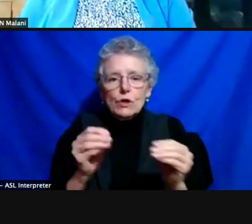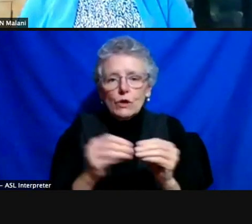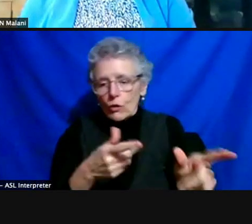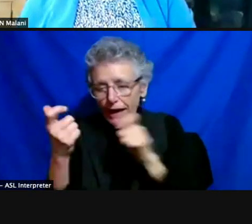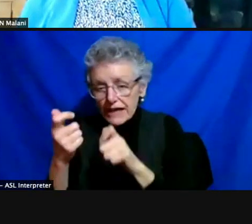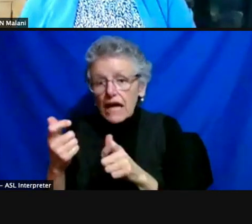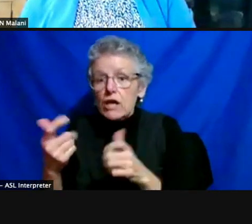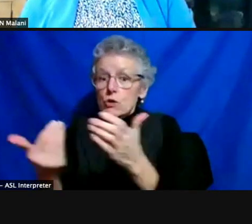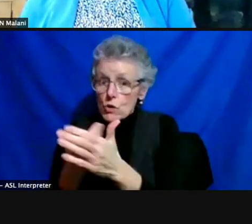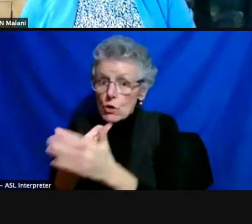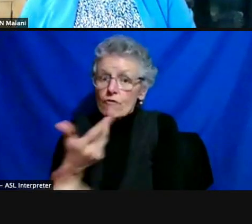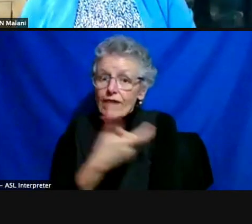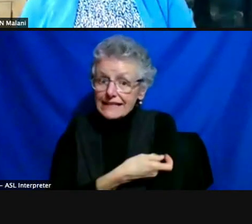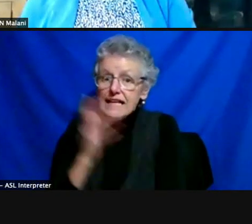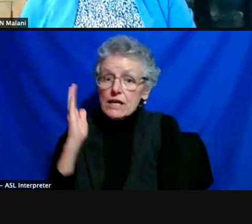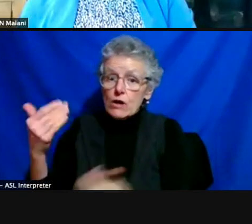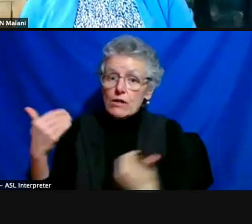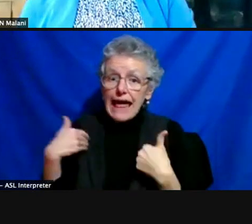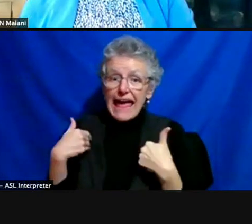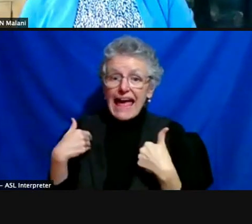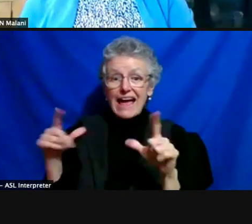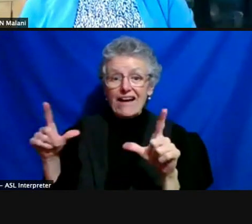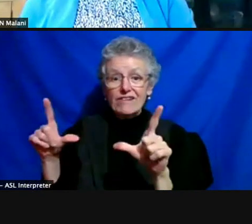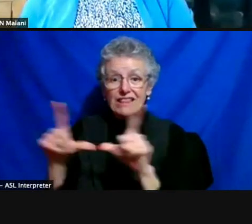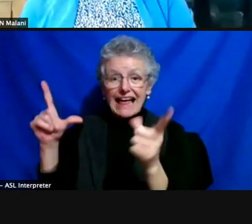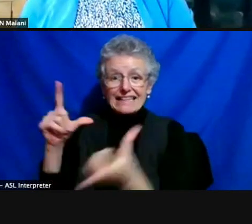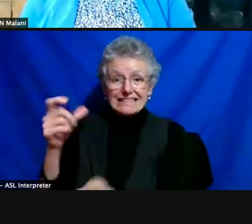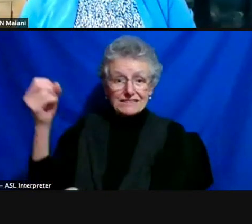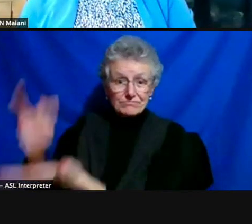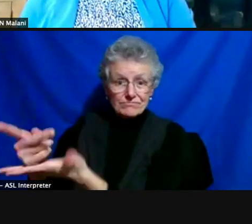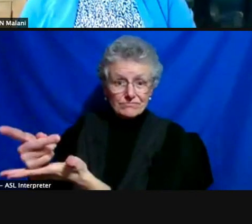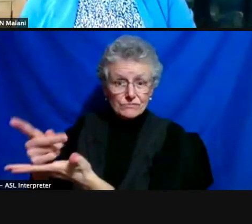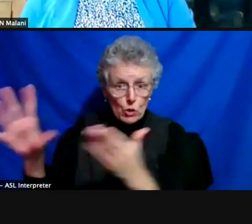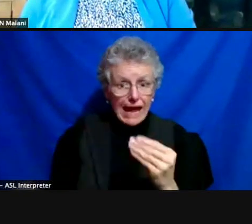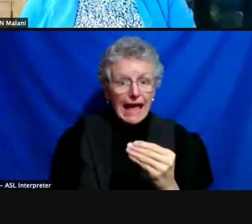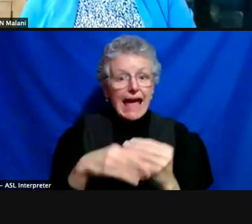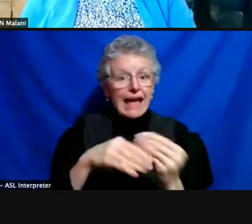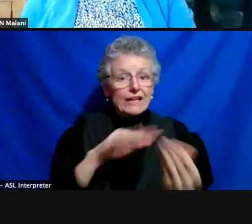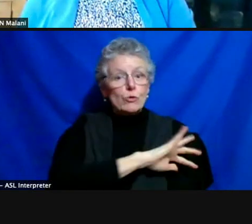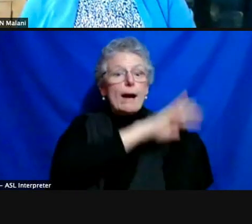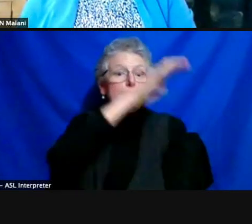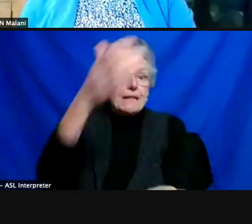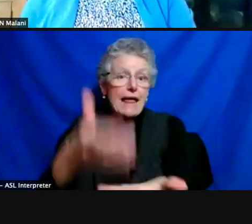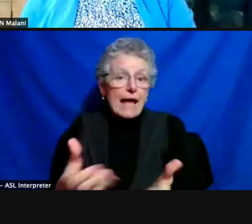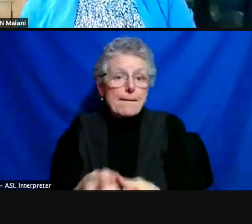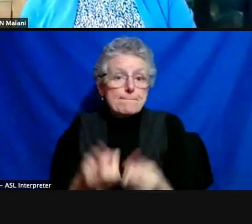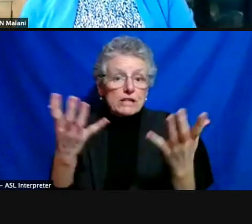or at least preliminarily licensed and add to the supply. So we just have to be a little bit patient